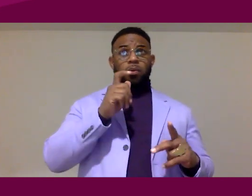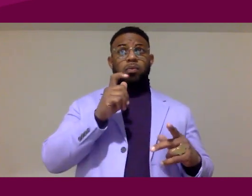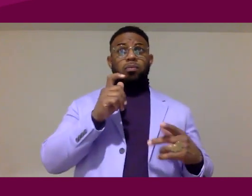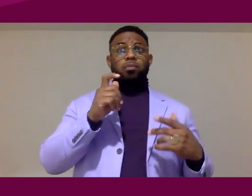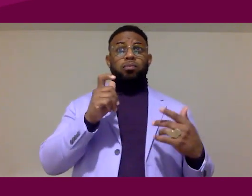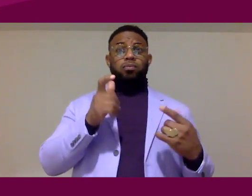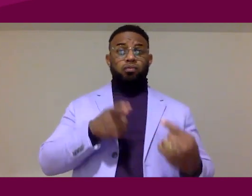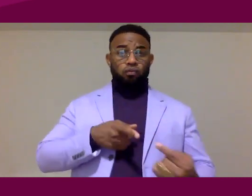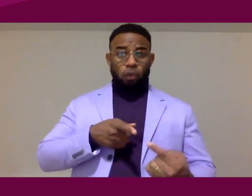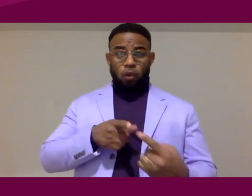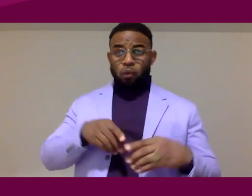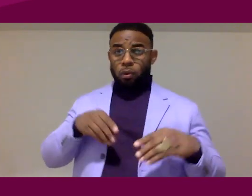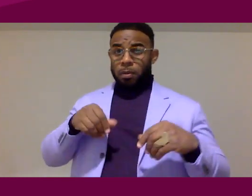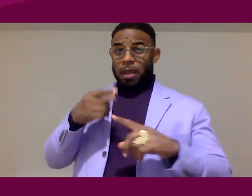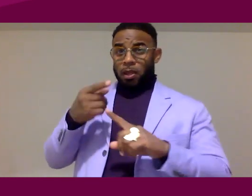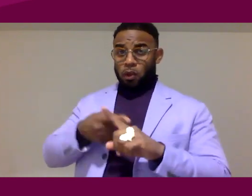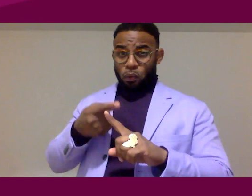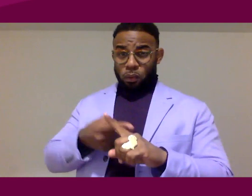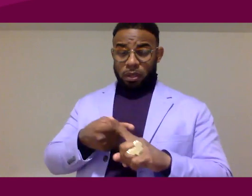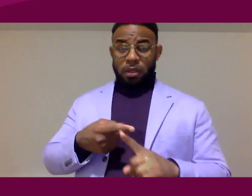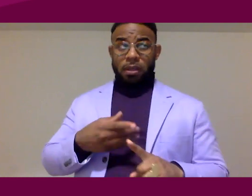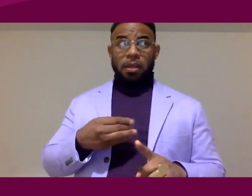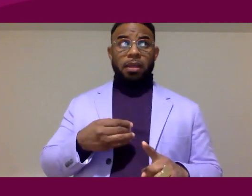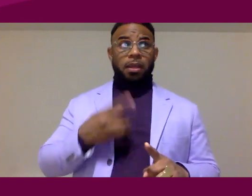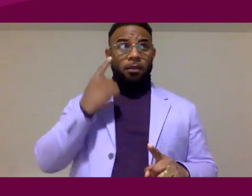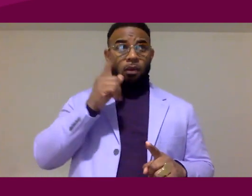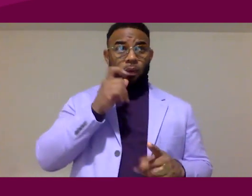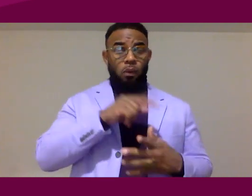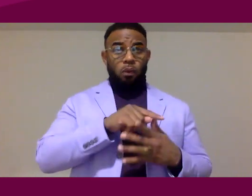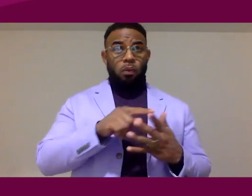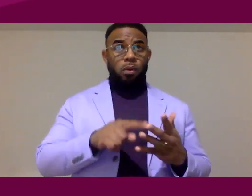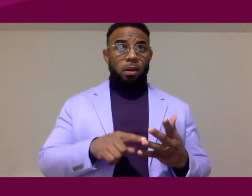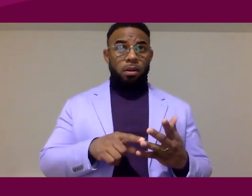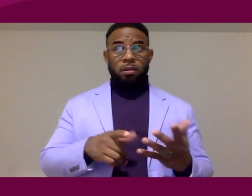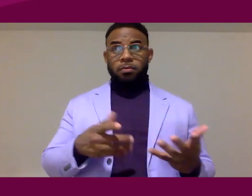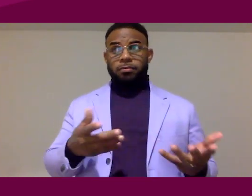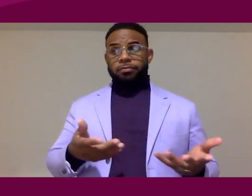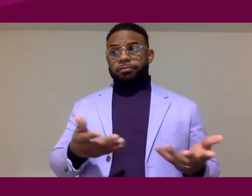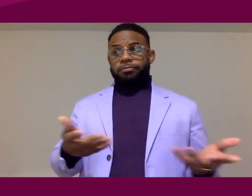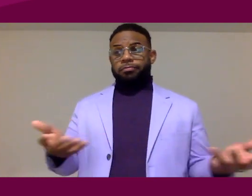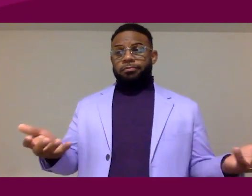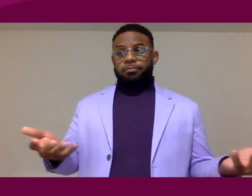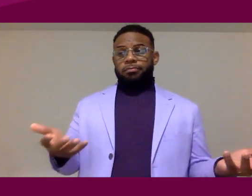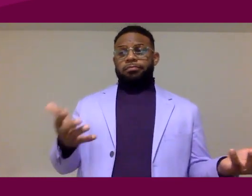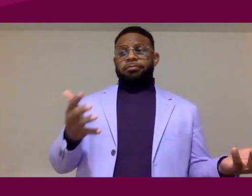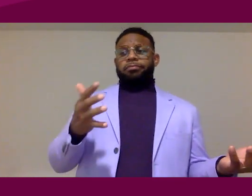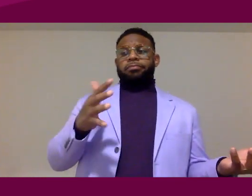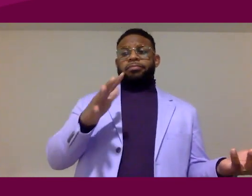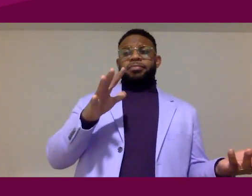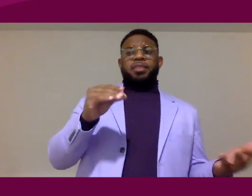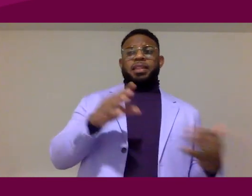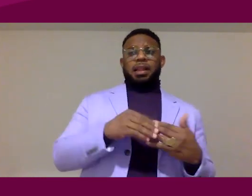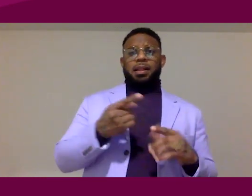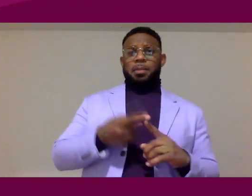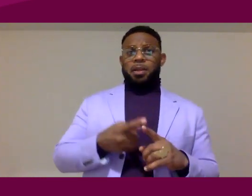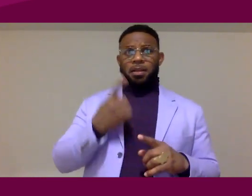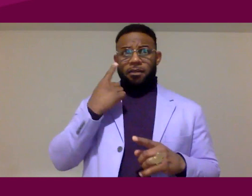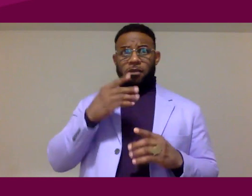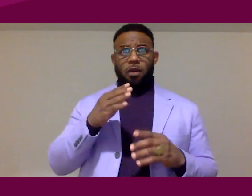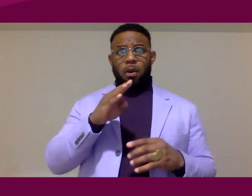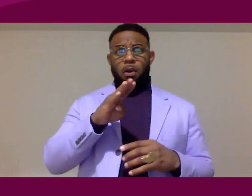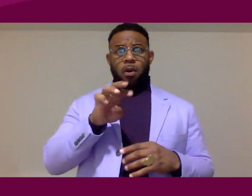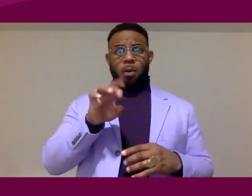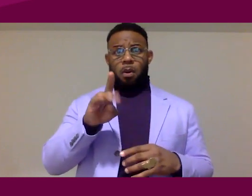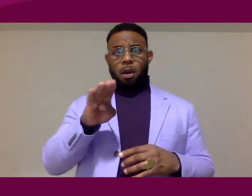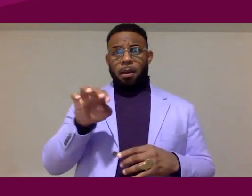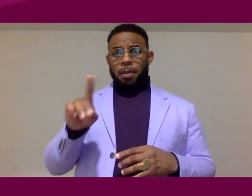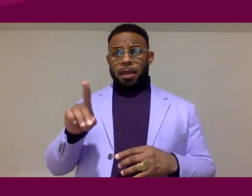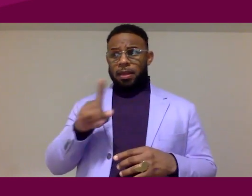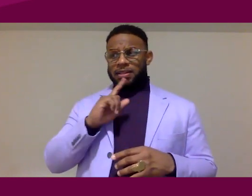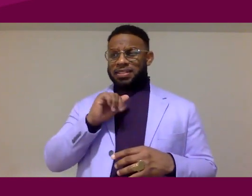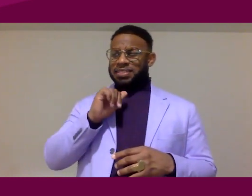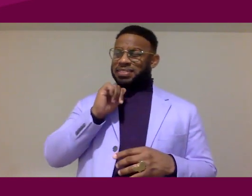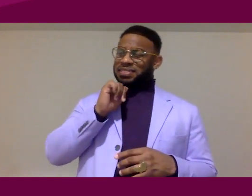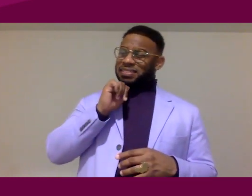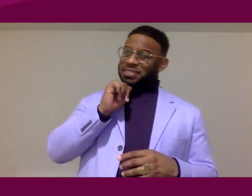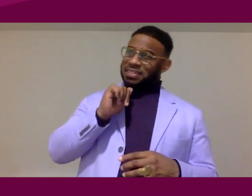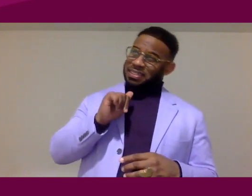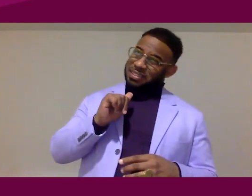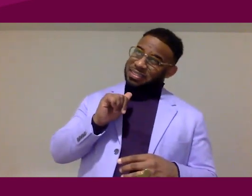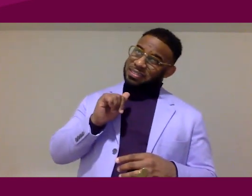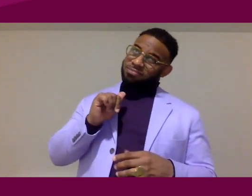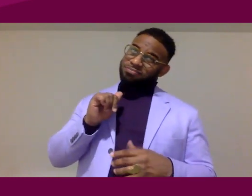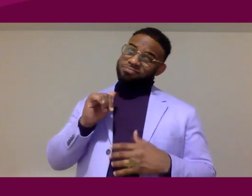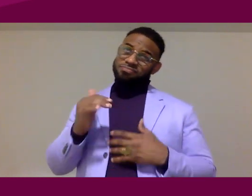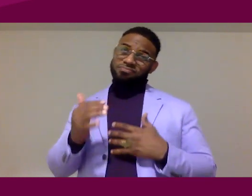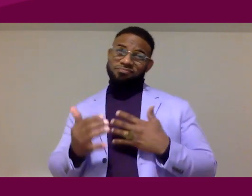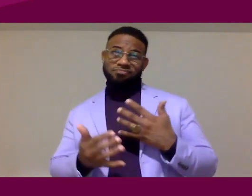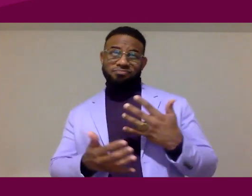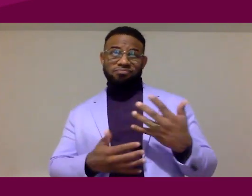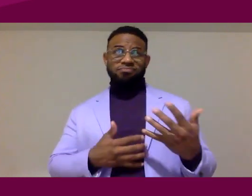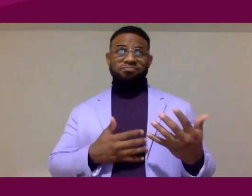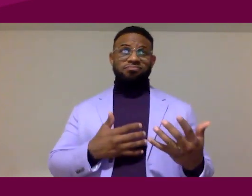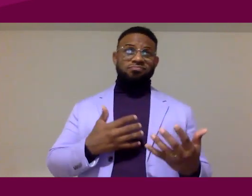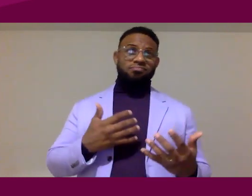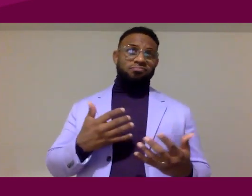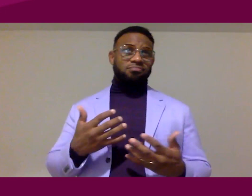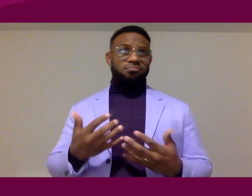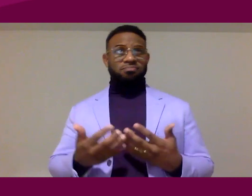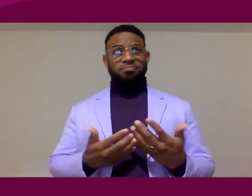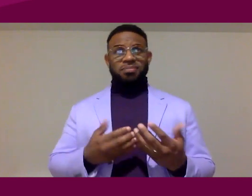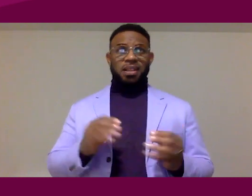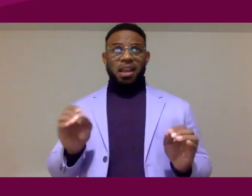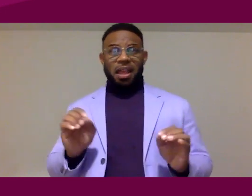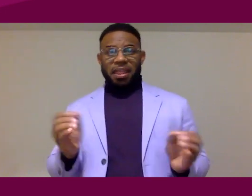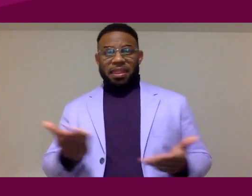struggle to pay the rent and for whom 50 bucks a month or so for broadband is not a nothing